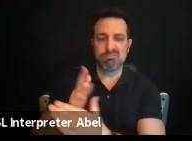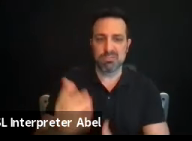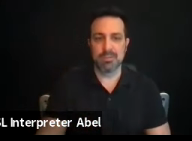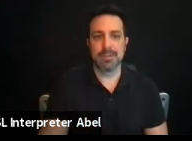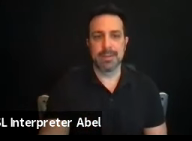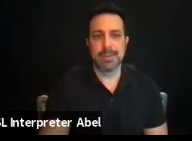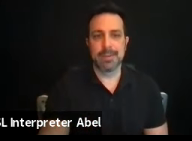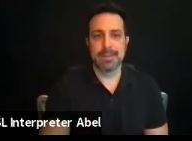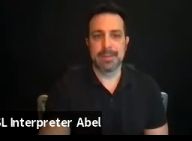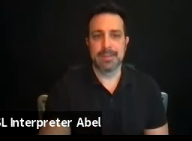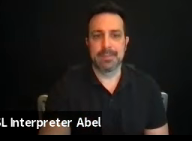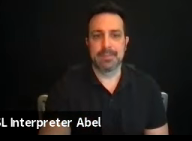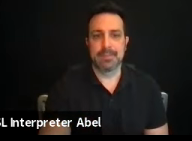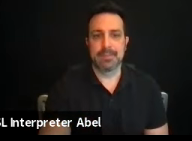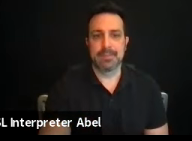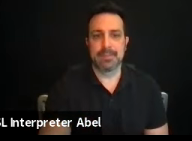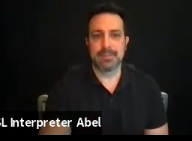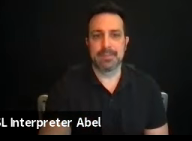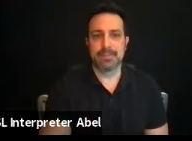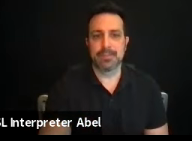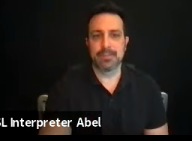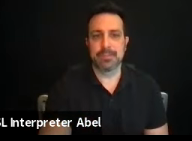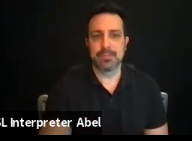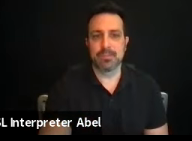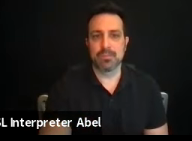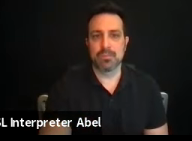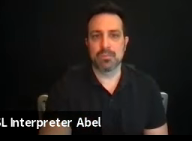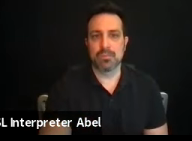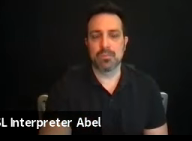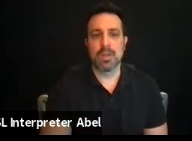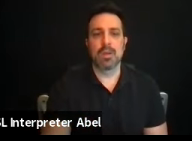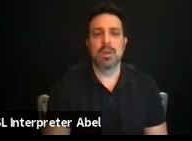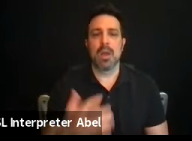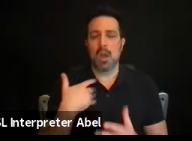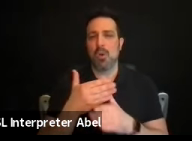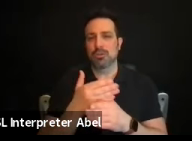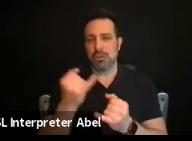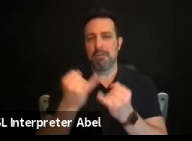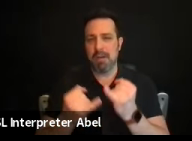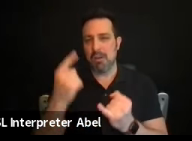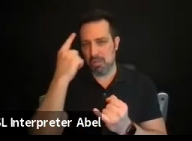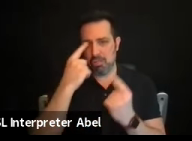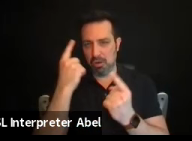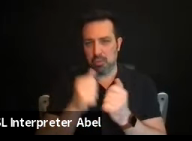supporting immigrants and refugees and creating safe guards against unjust federal immigration enforcement